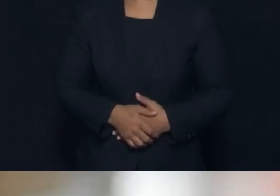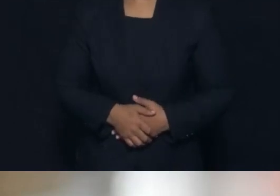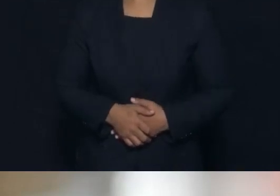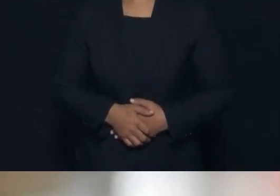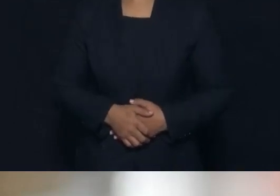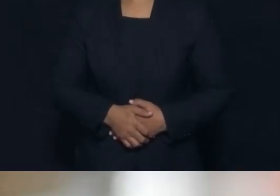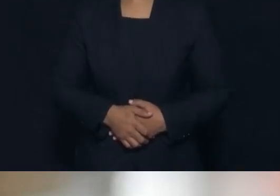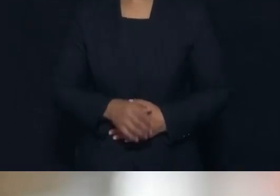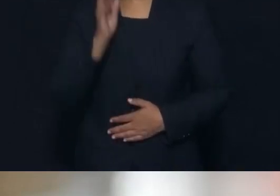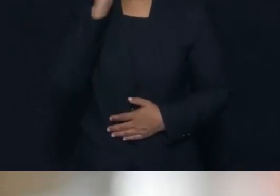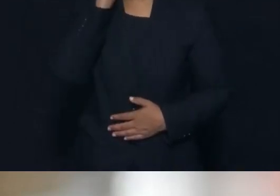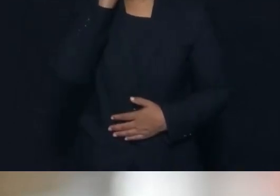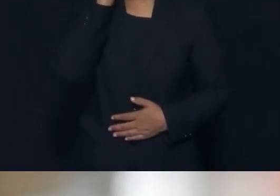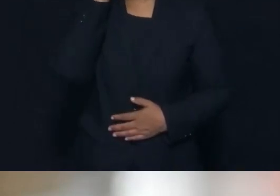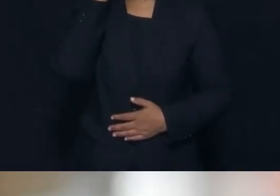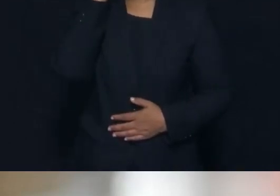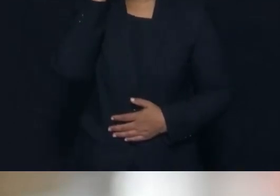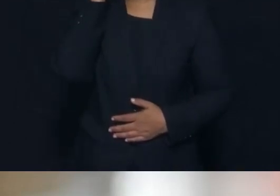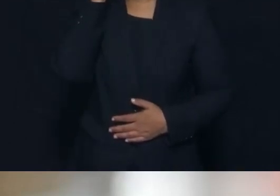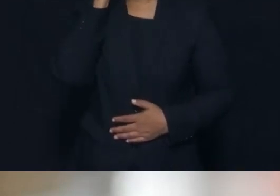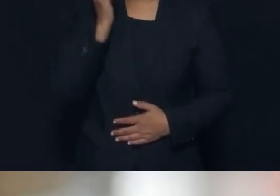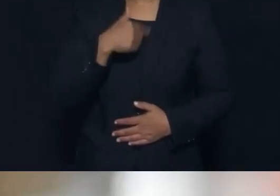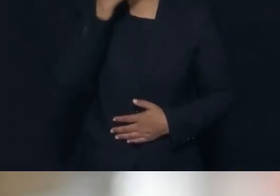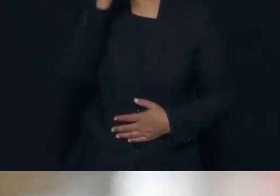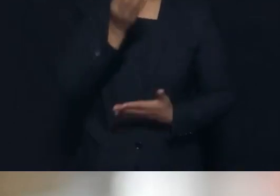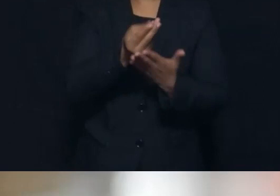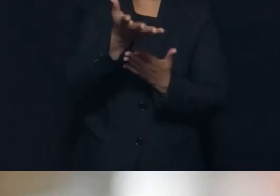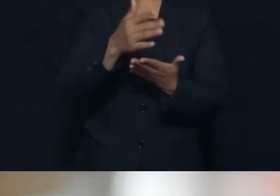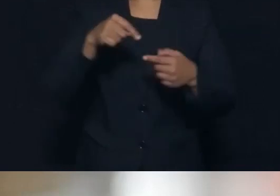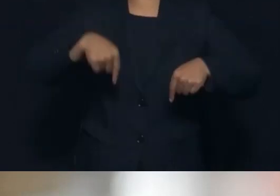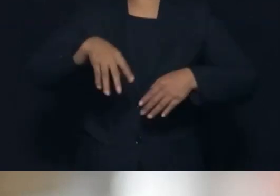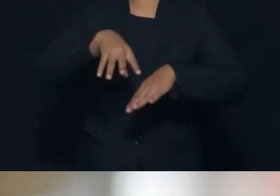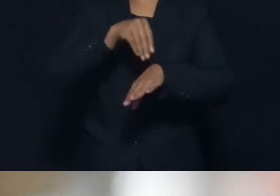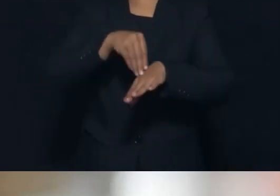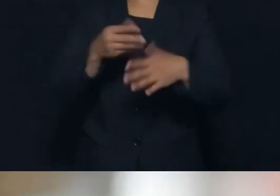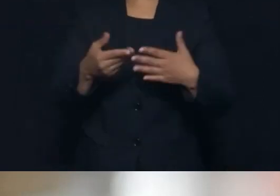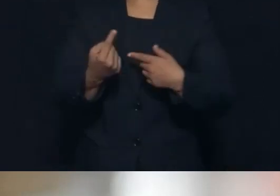I would like to thank all the panellists, and the audience for all the questions.